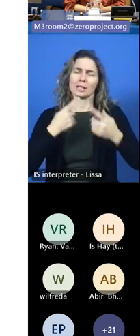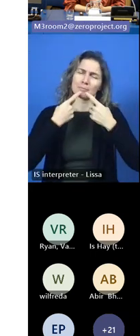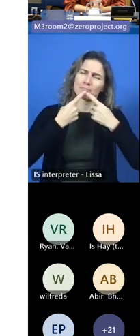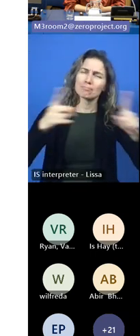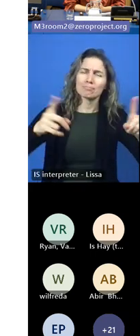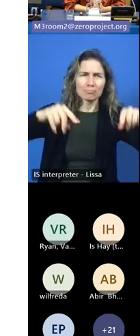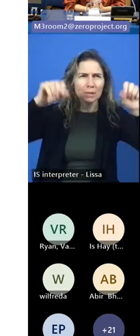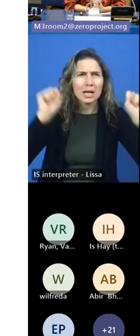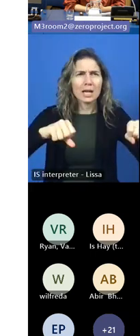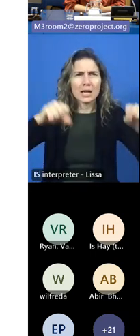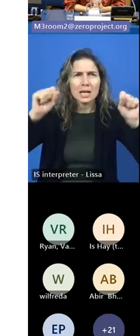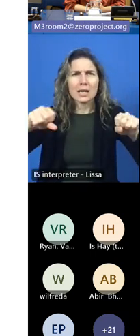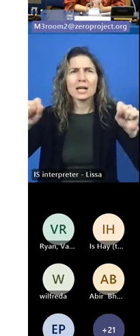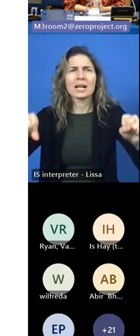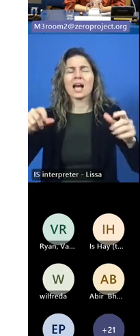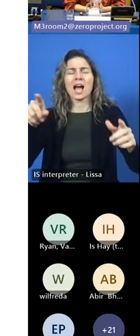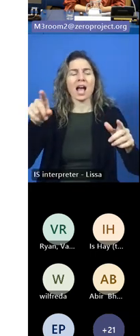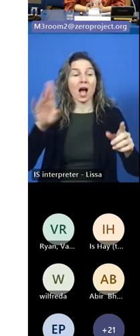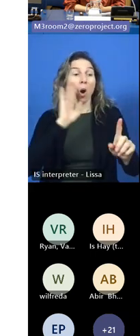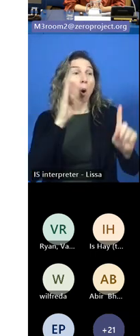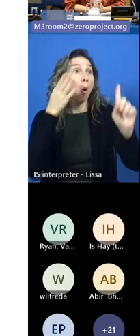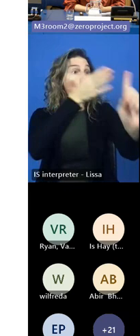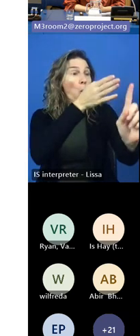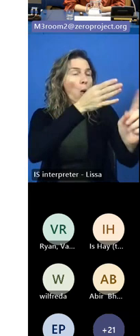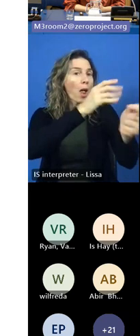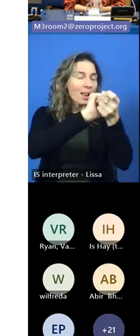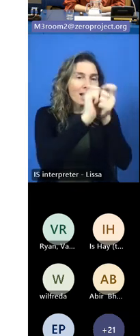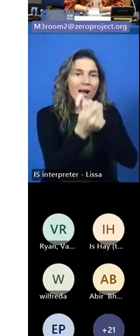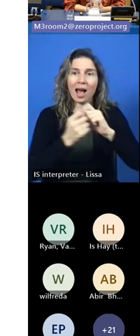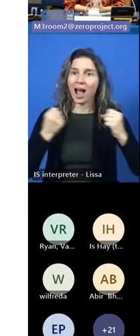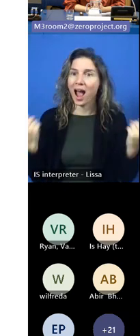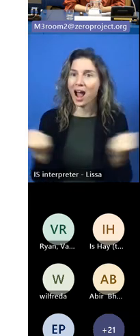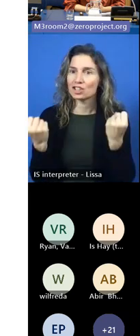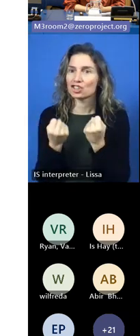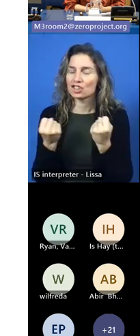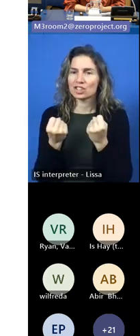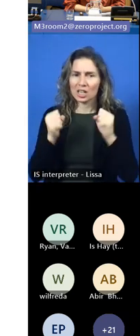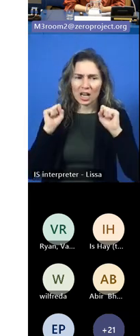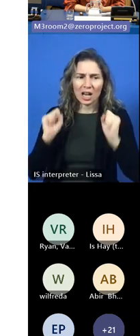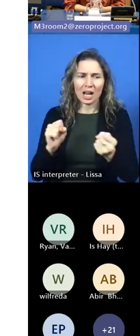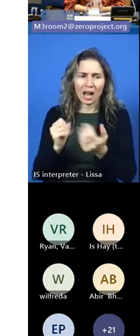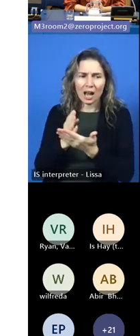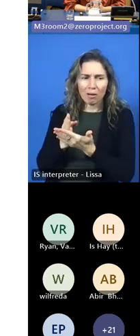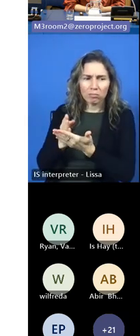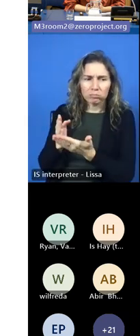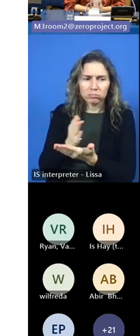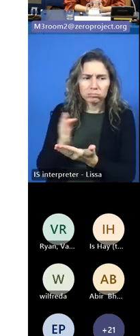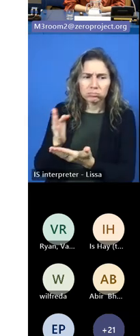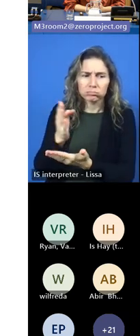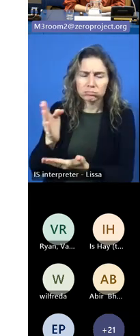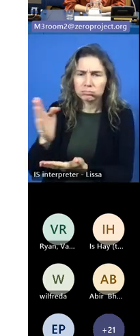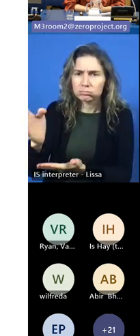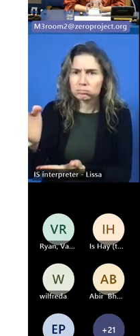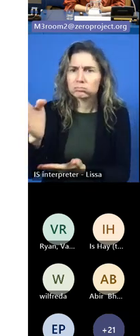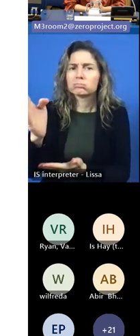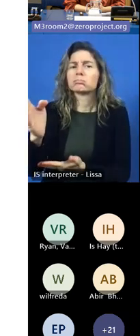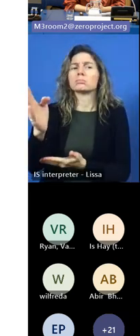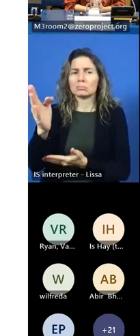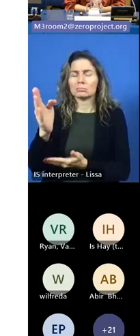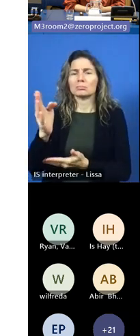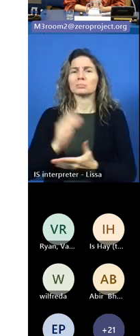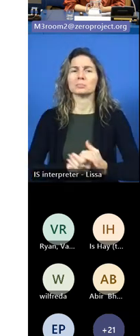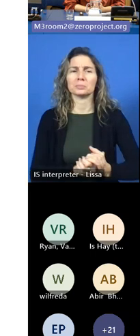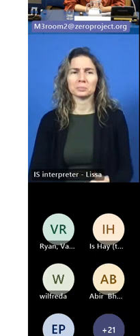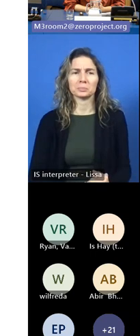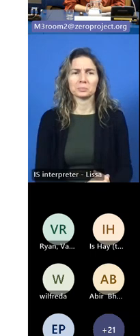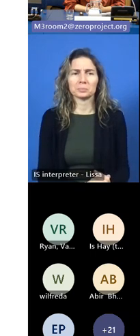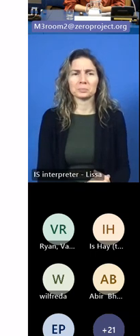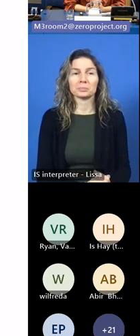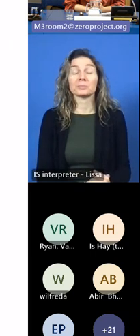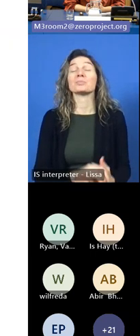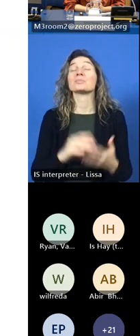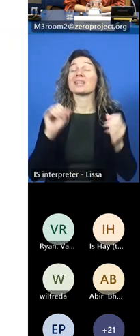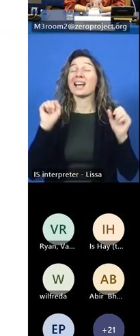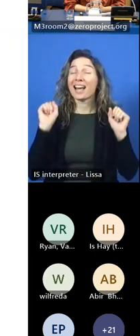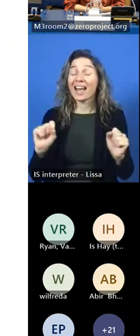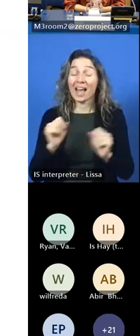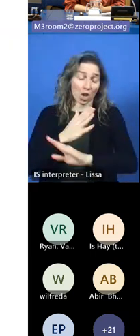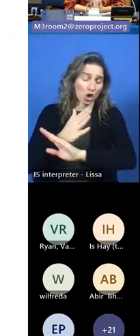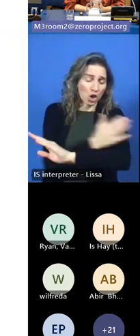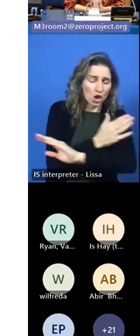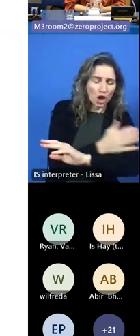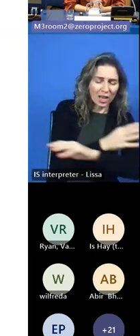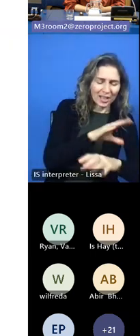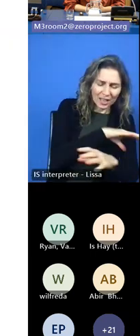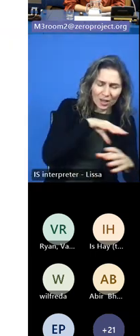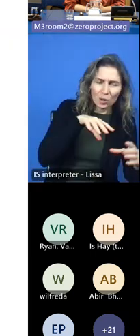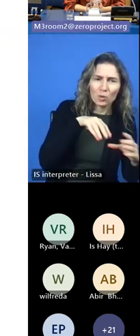It is taking gold and moving them to actionable pathways forward. Together here, we're going to